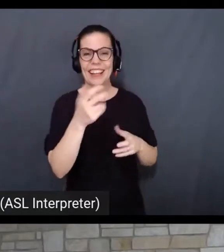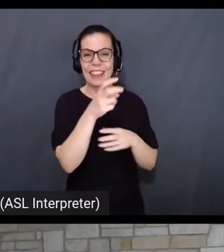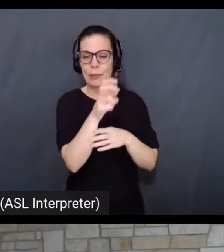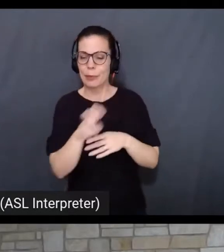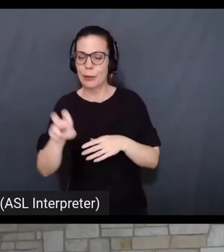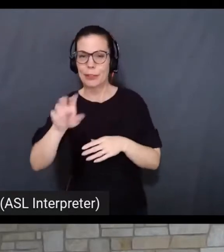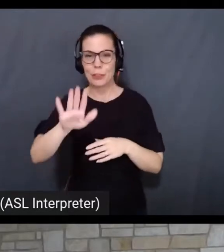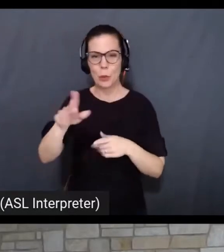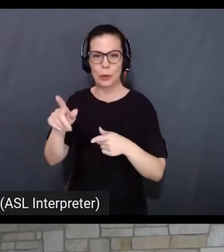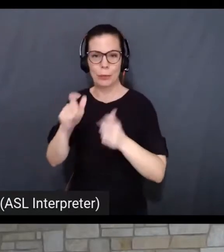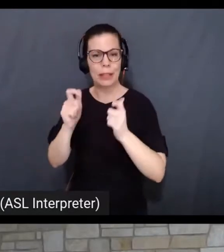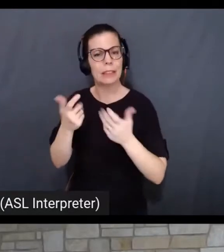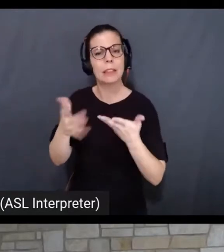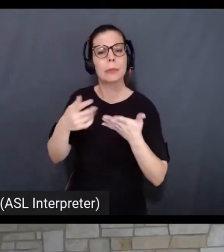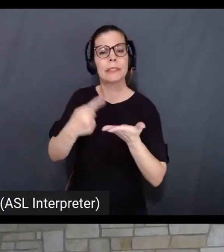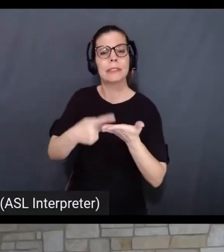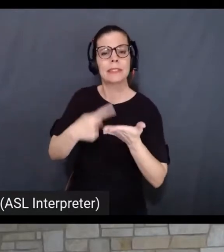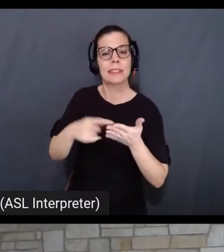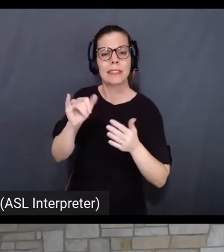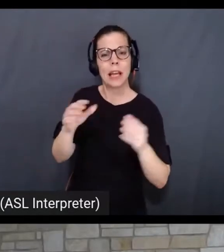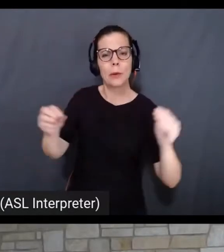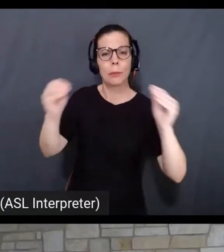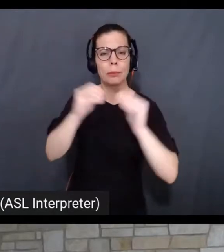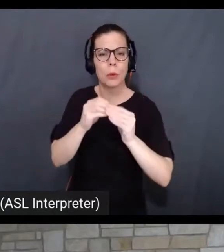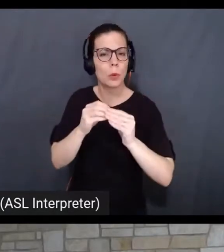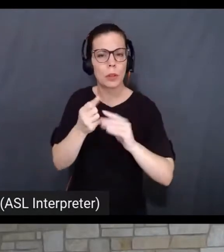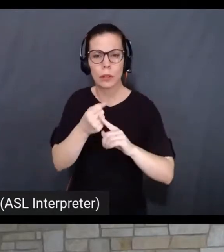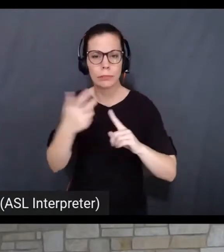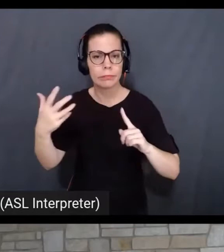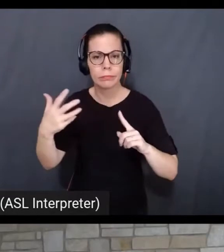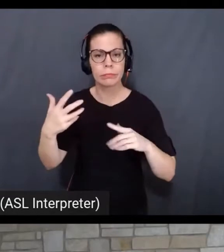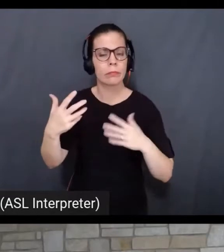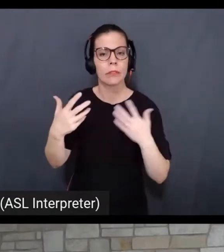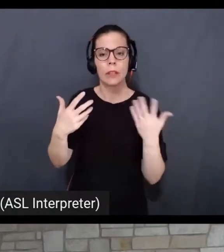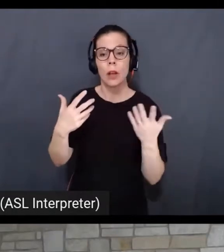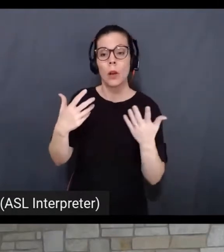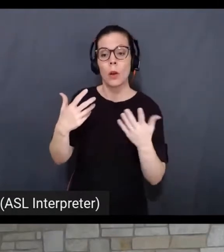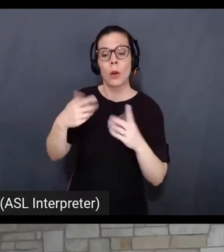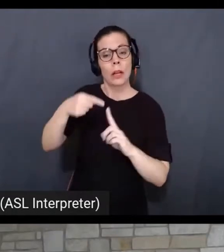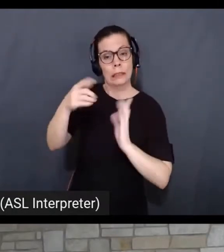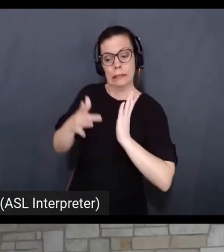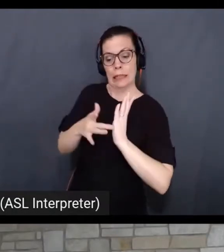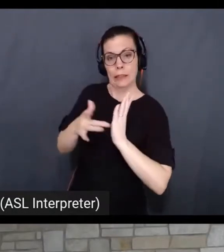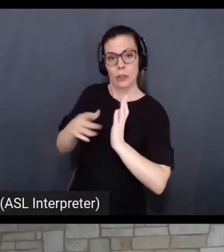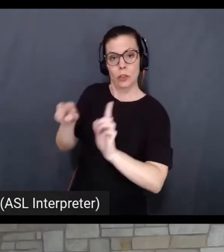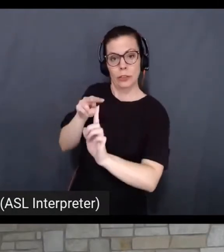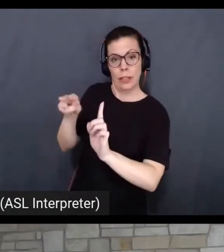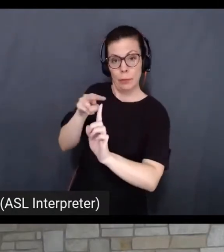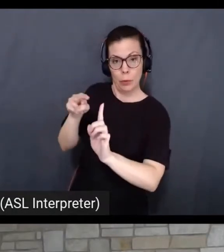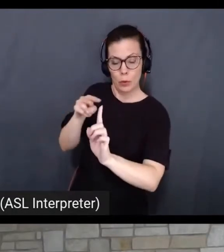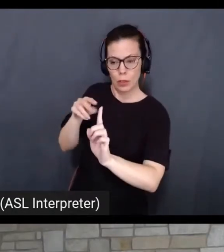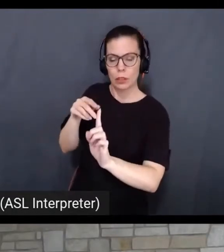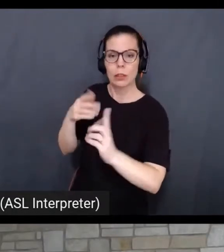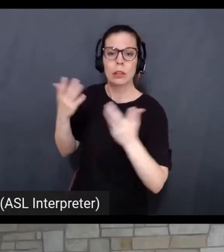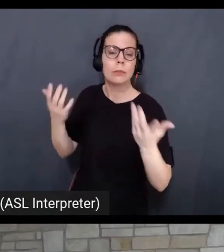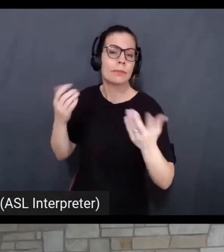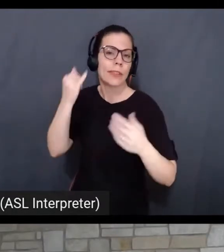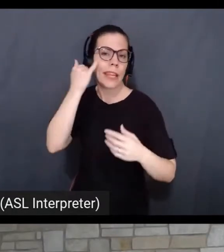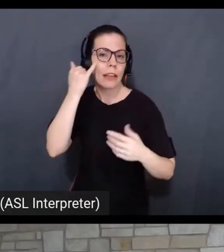Let's talk about that a little bit more. So from a technical standpoint, what if, as I'm migrating